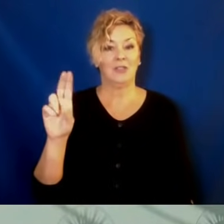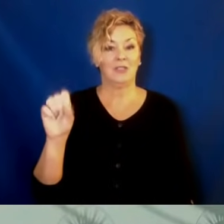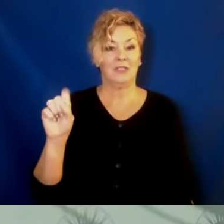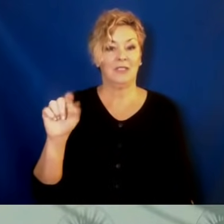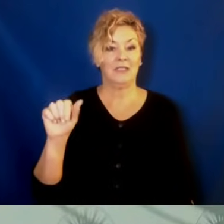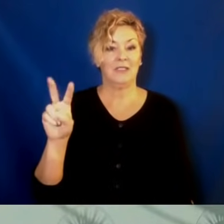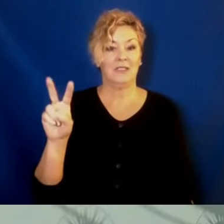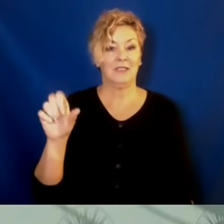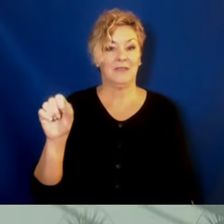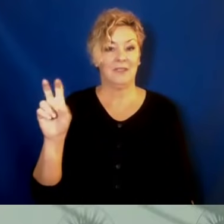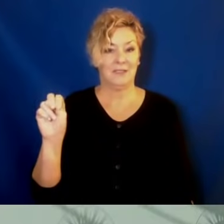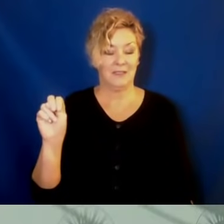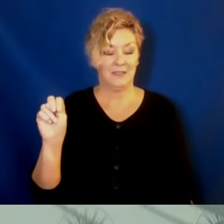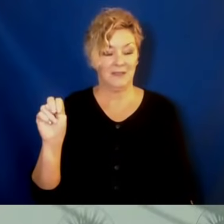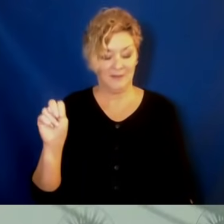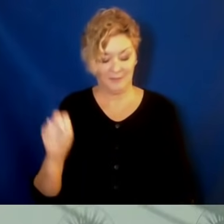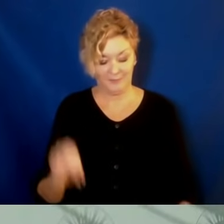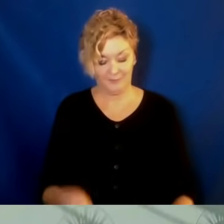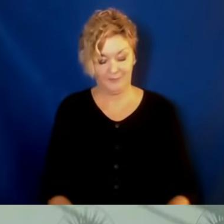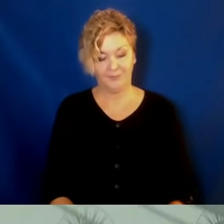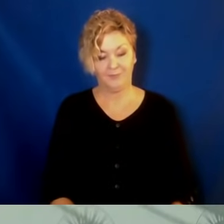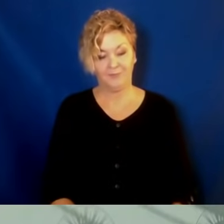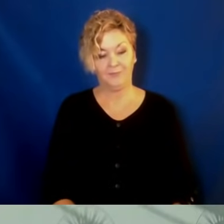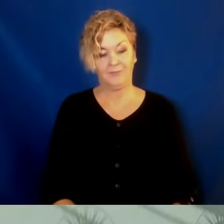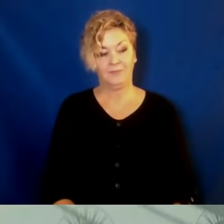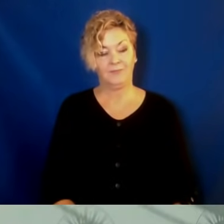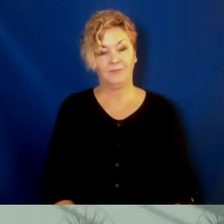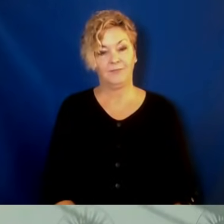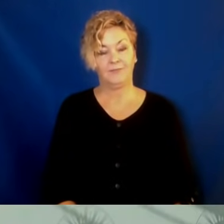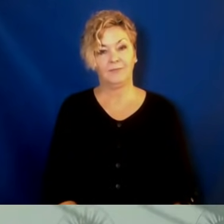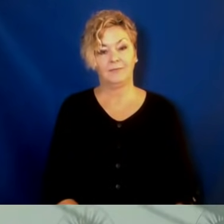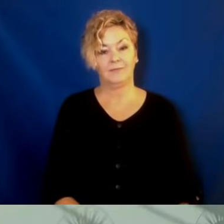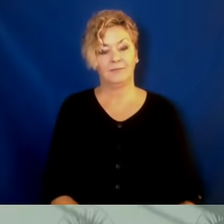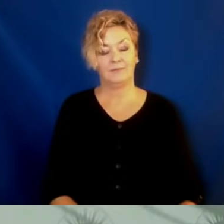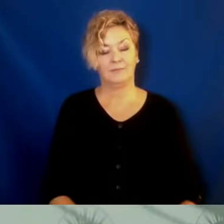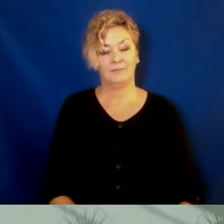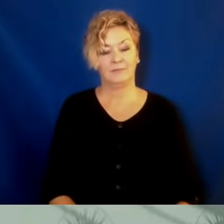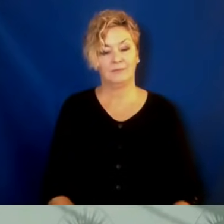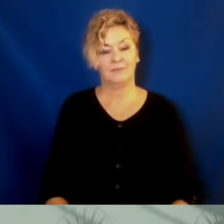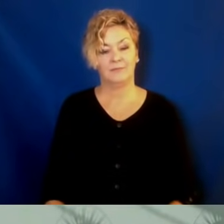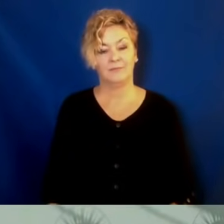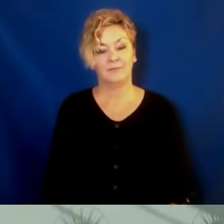on that day, around 3 o'clock and on Thursday, Dr. Henry will return, Dr.